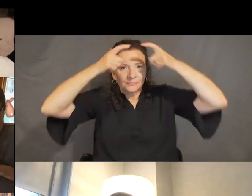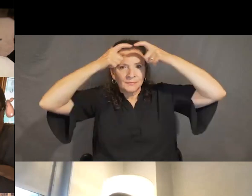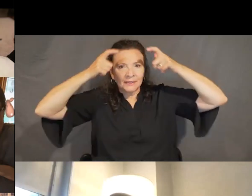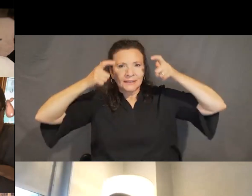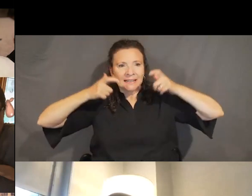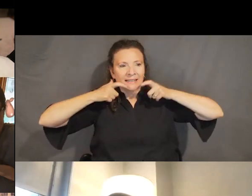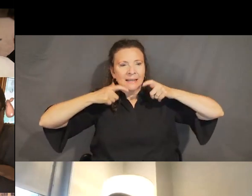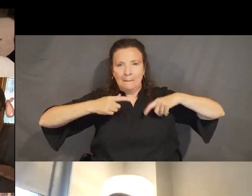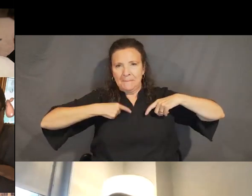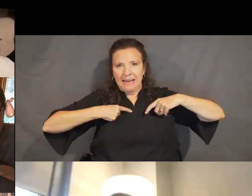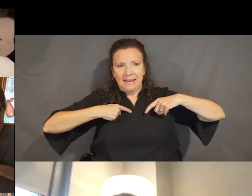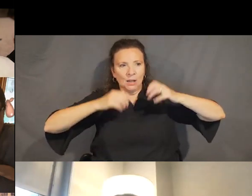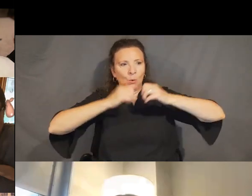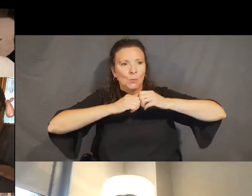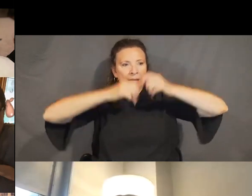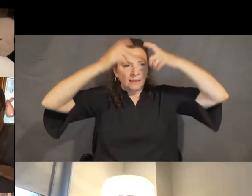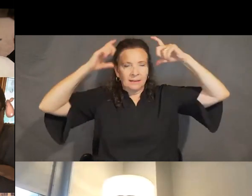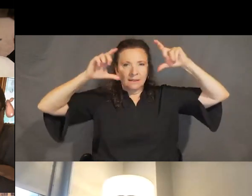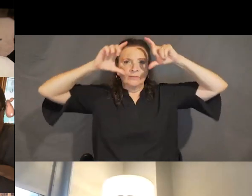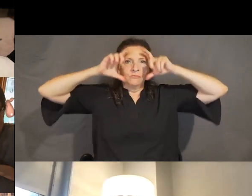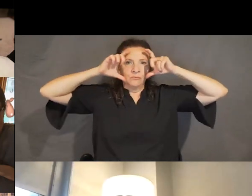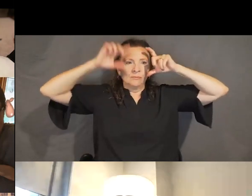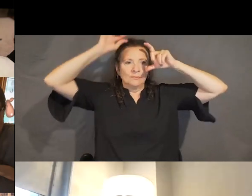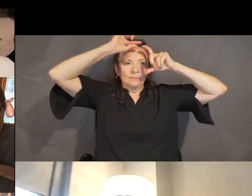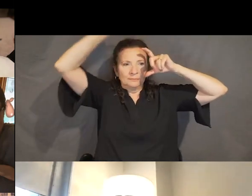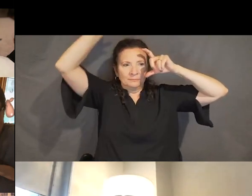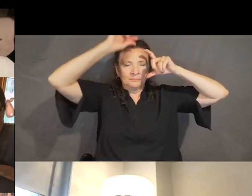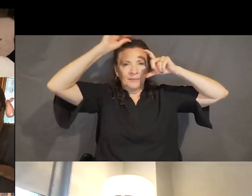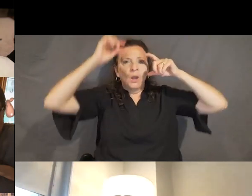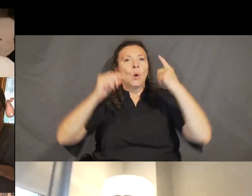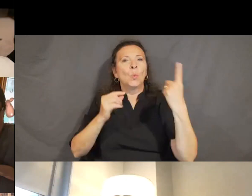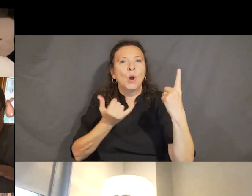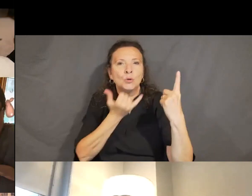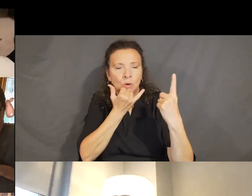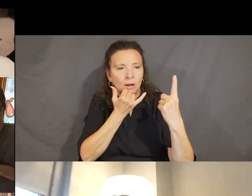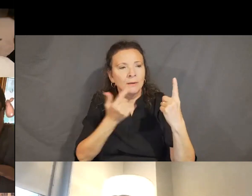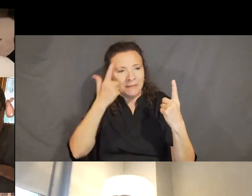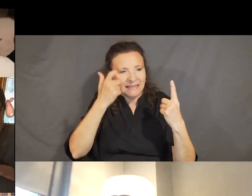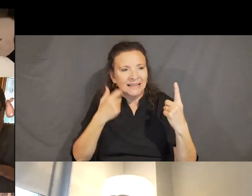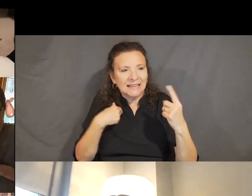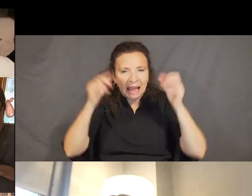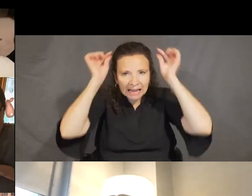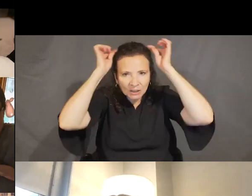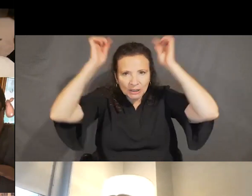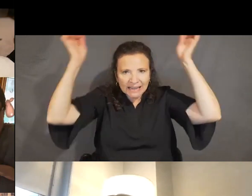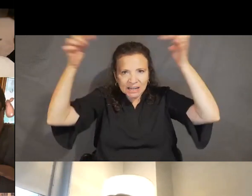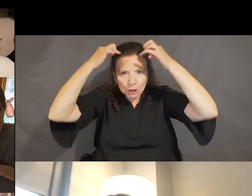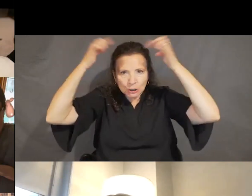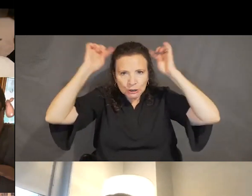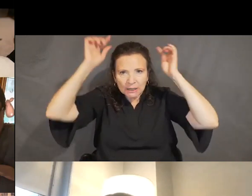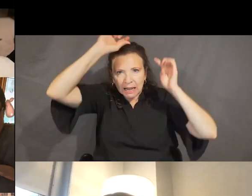a giant squirrel. So, Apple got it wrong. Thought that was a catch. But it was so much faster than